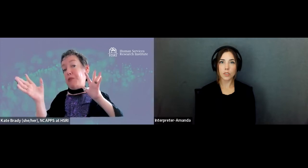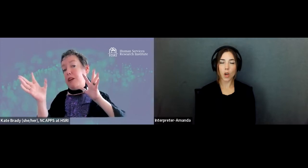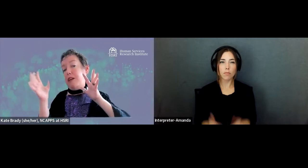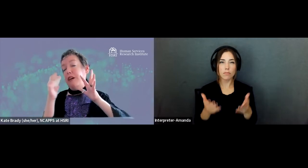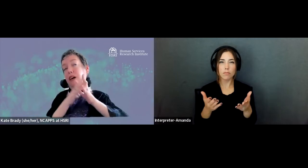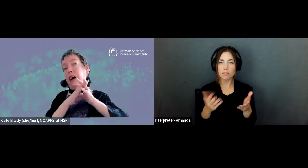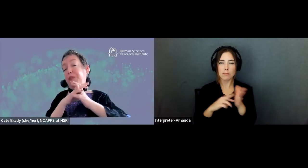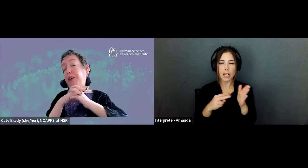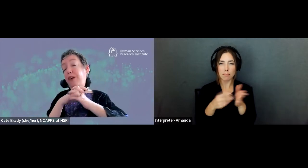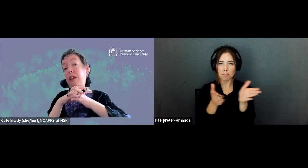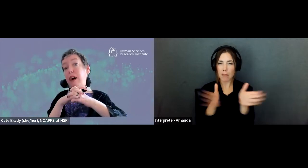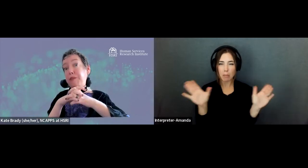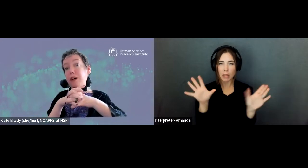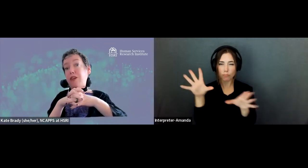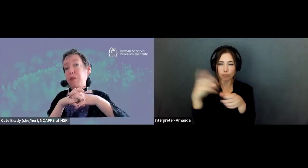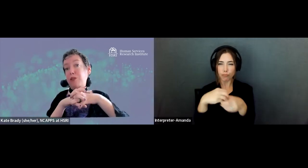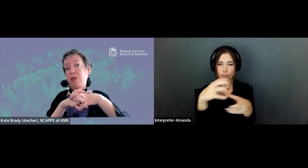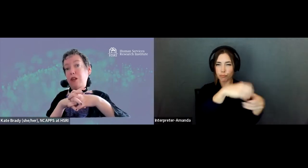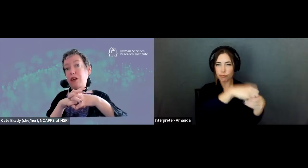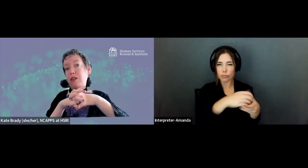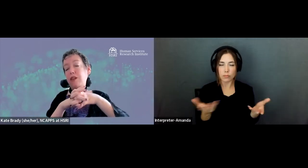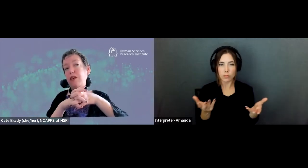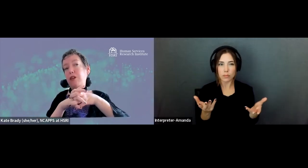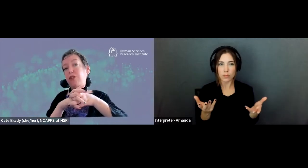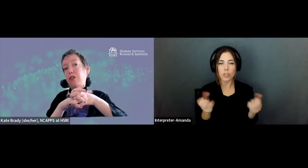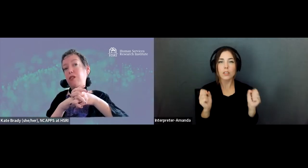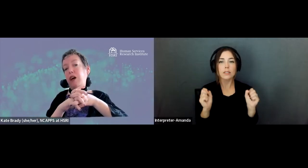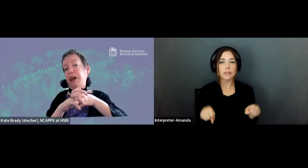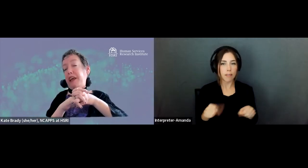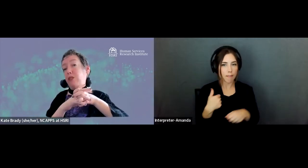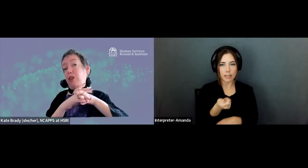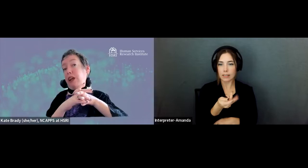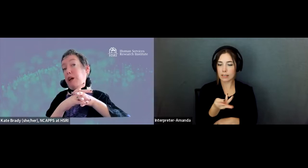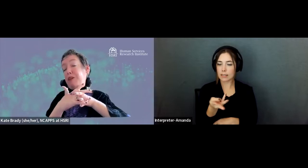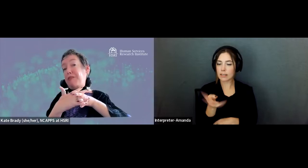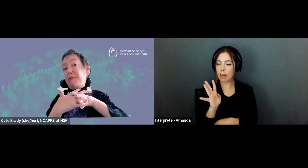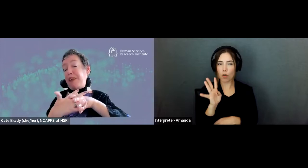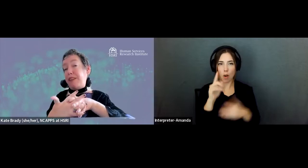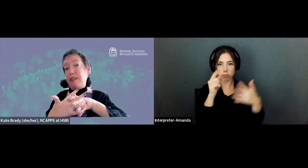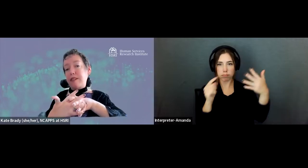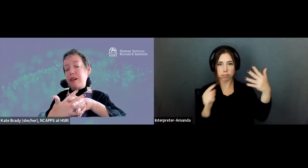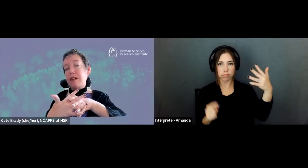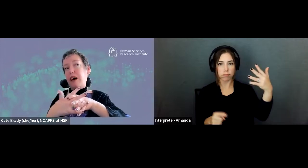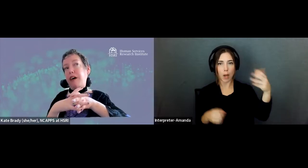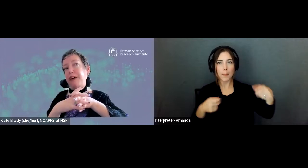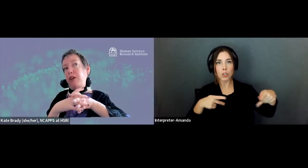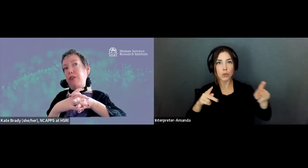Is well there are a number of opportunities to engage and a number of methods that you